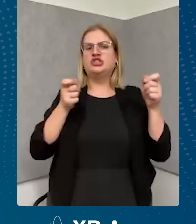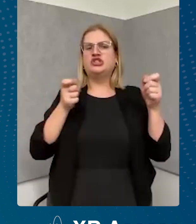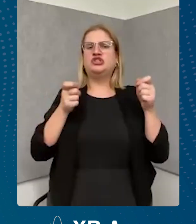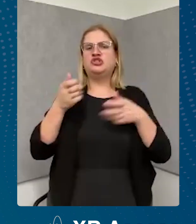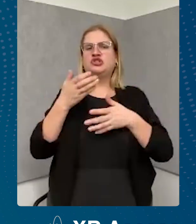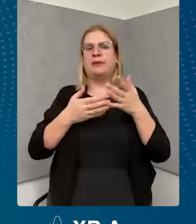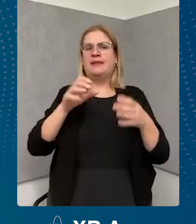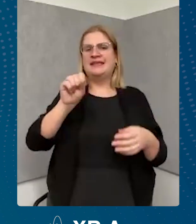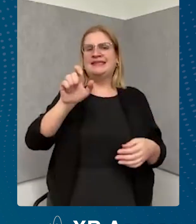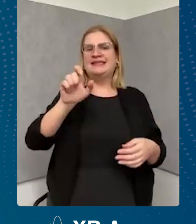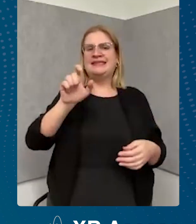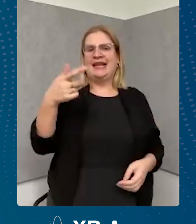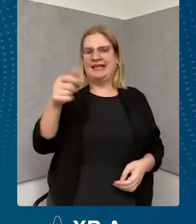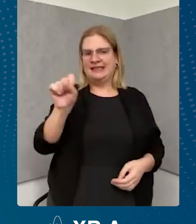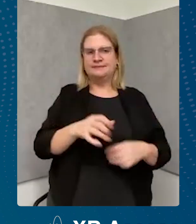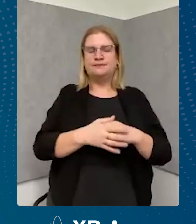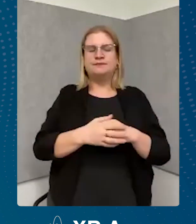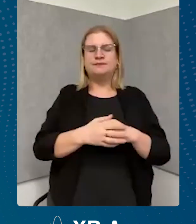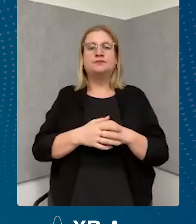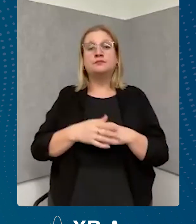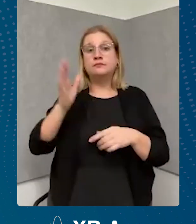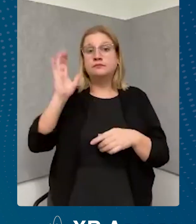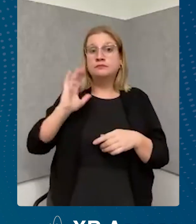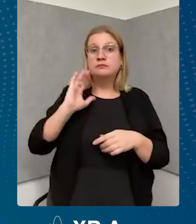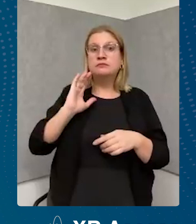So as we saw earlier, I had to constantly tap